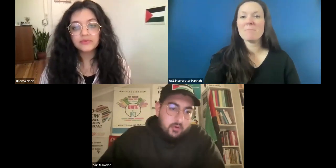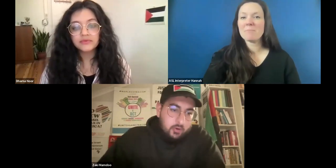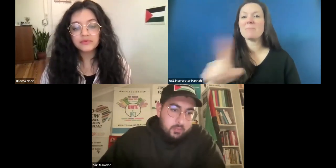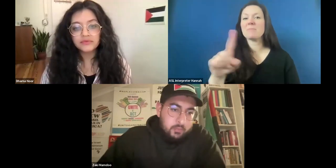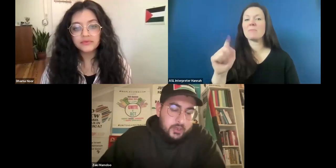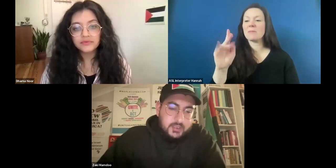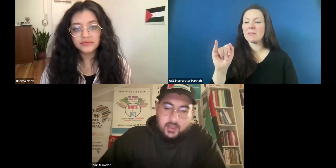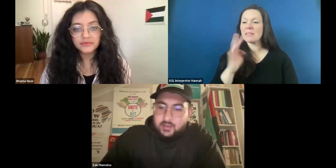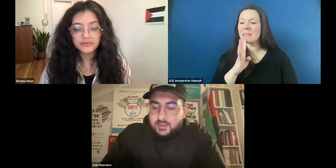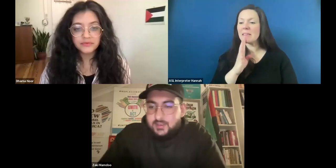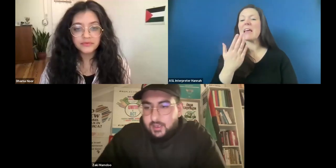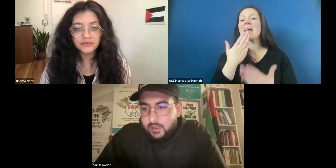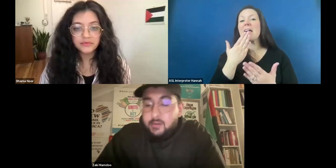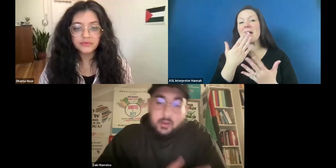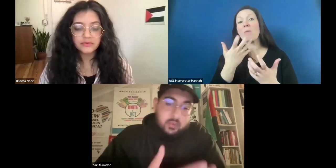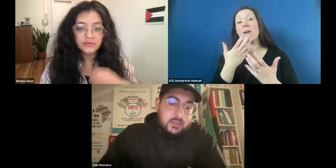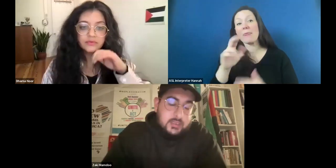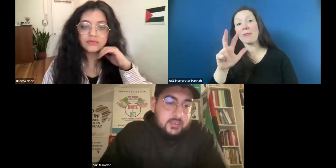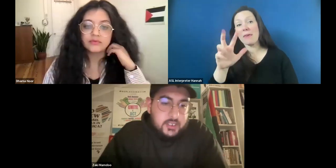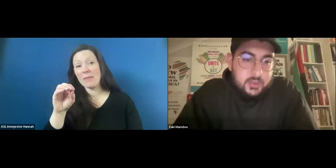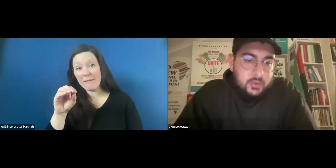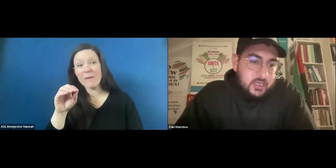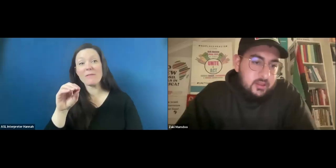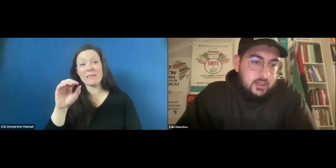for putting together this incredibly important discussion, which I think